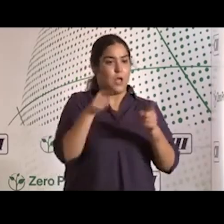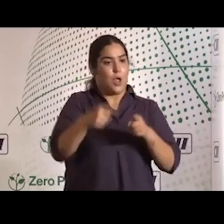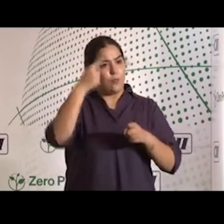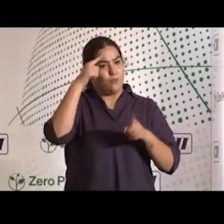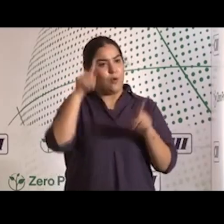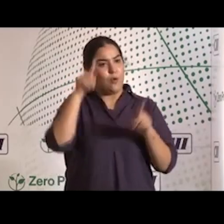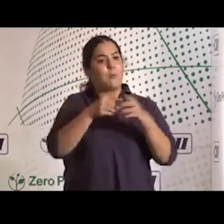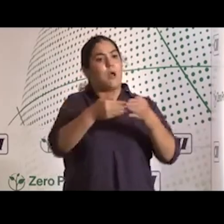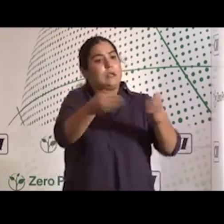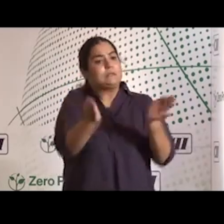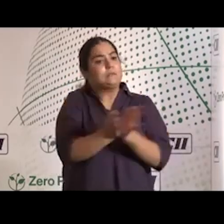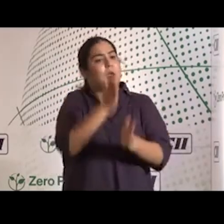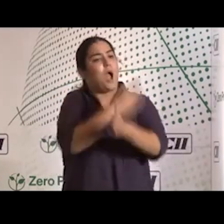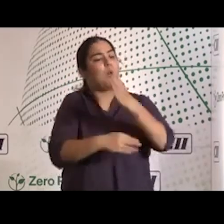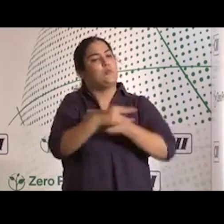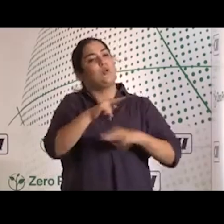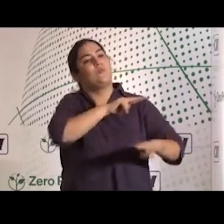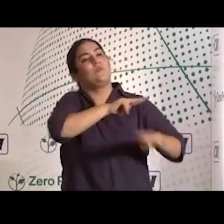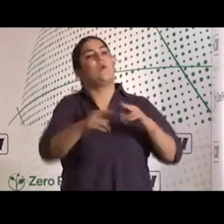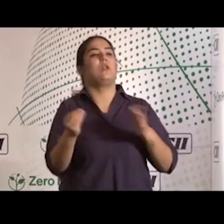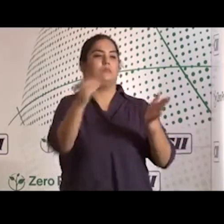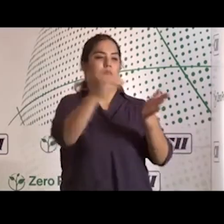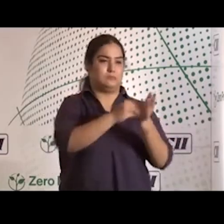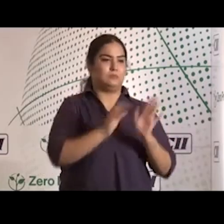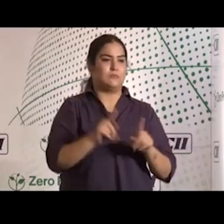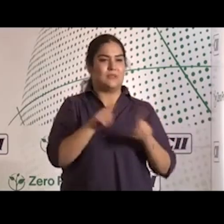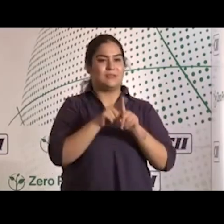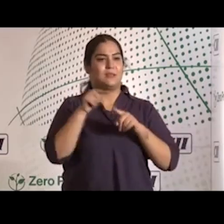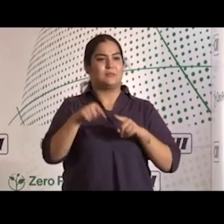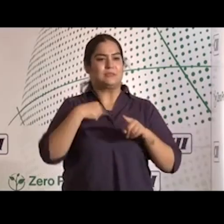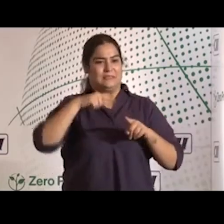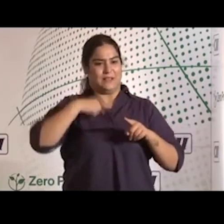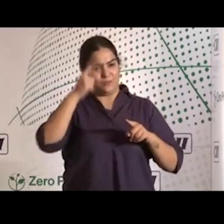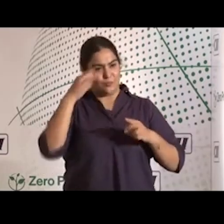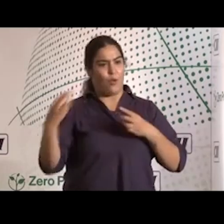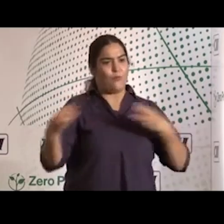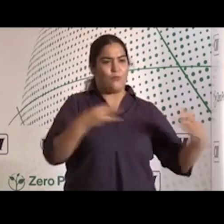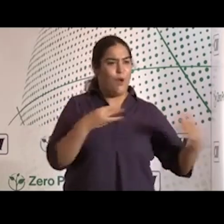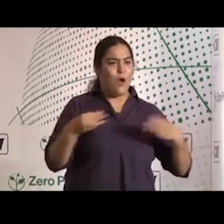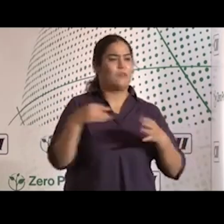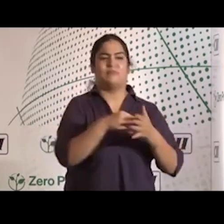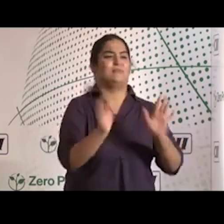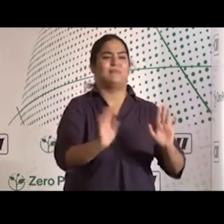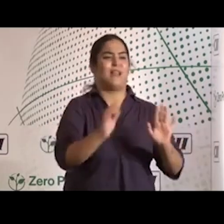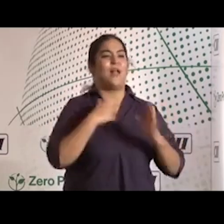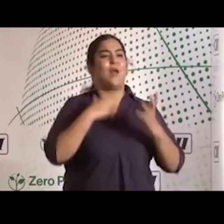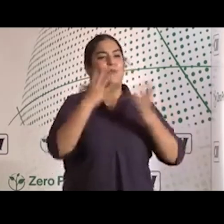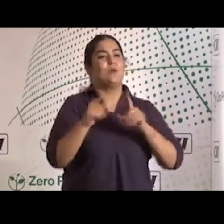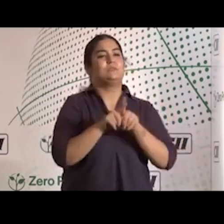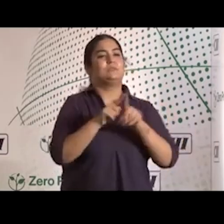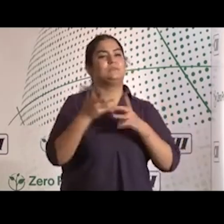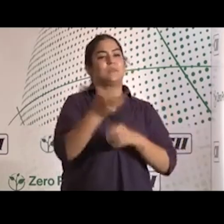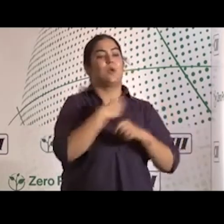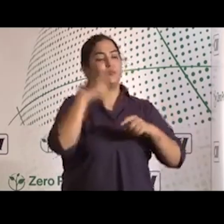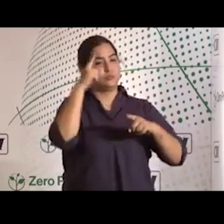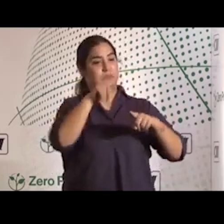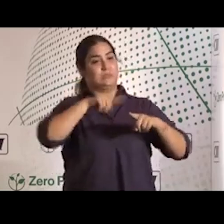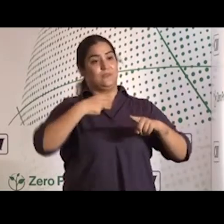So I think let's leave this into the sound wars and just look at the positive feedback,